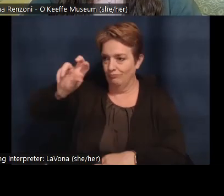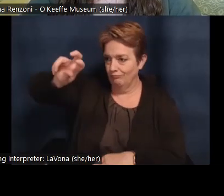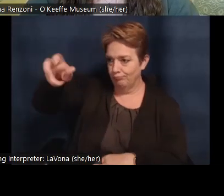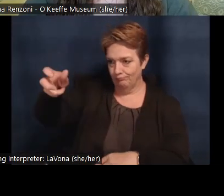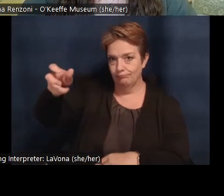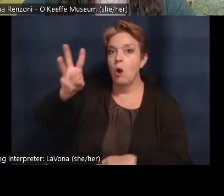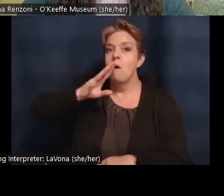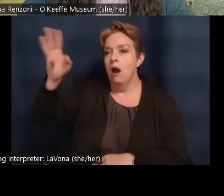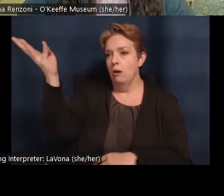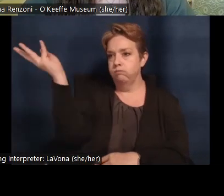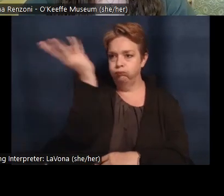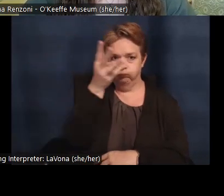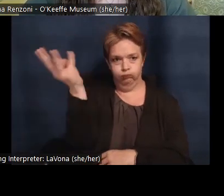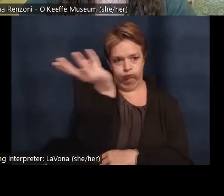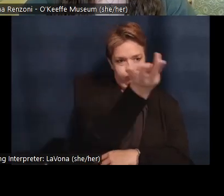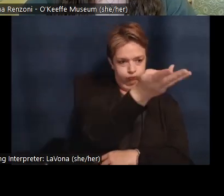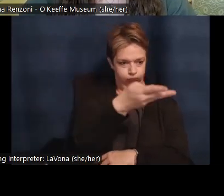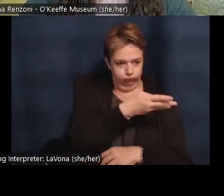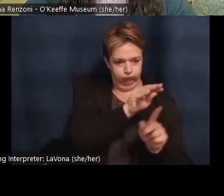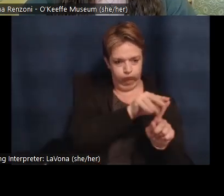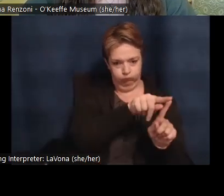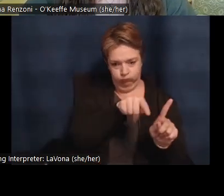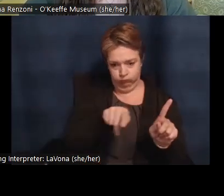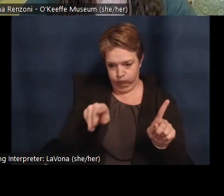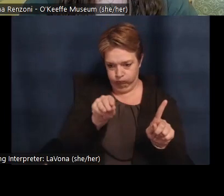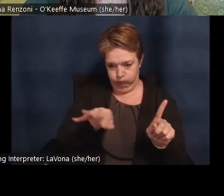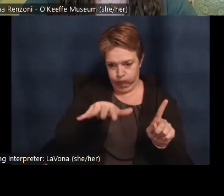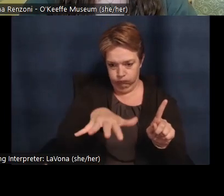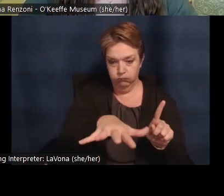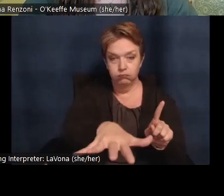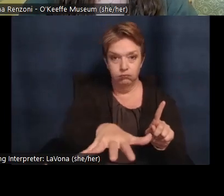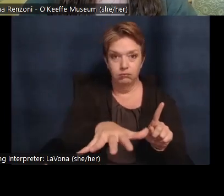The canals are filled with water, and that water is then spilled over into the vegetable garden.